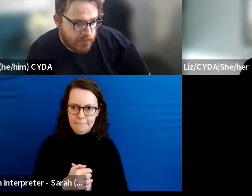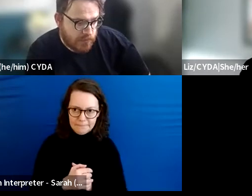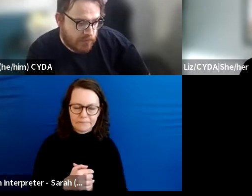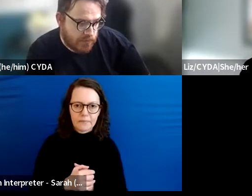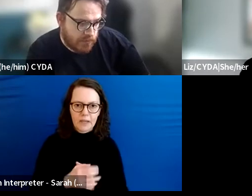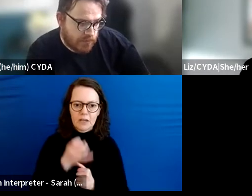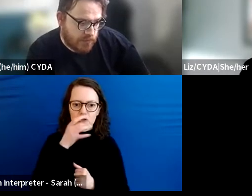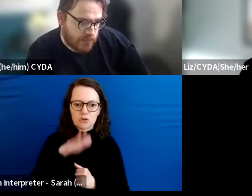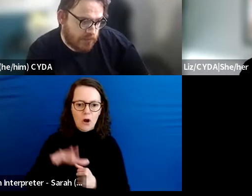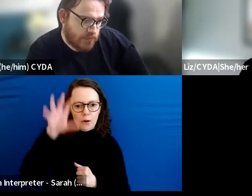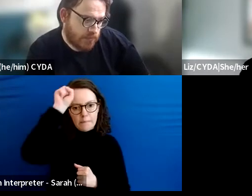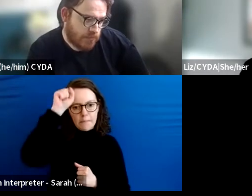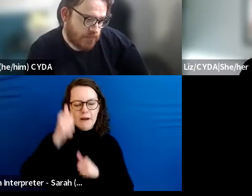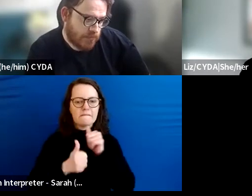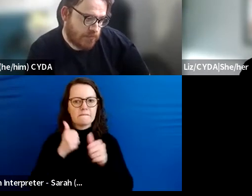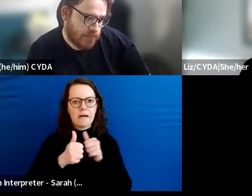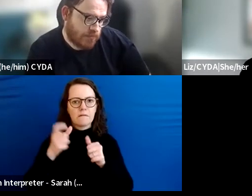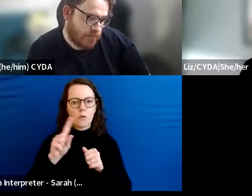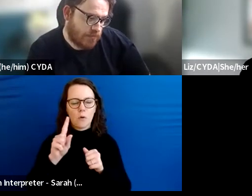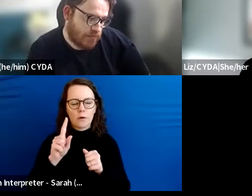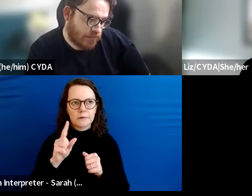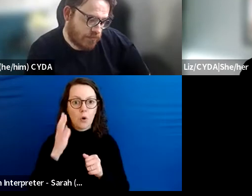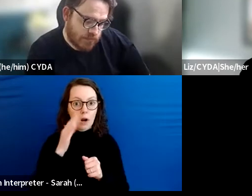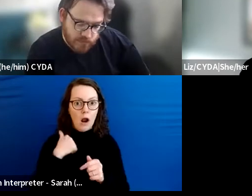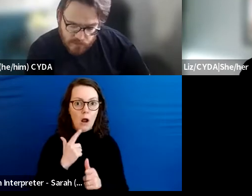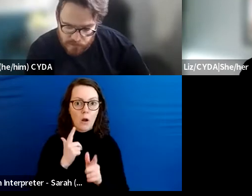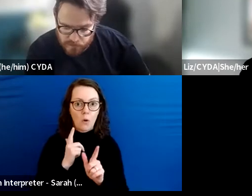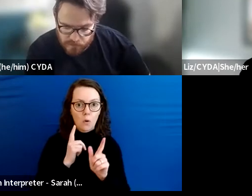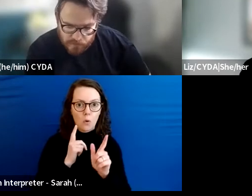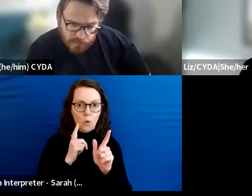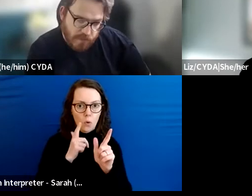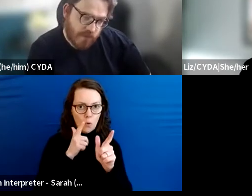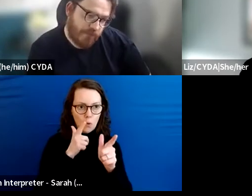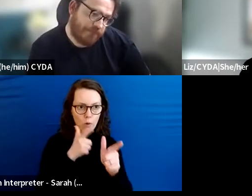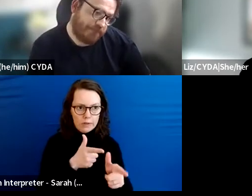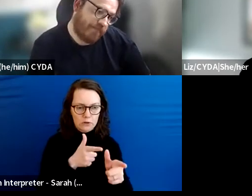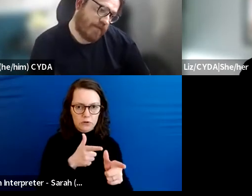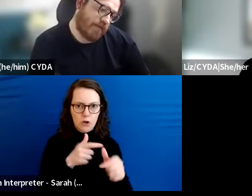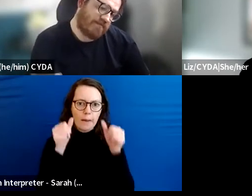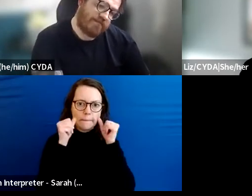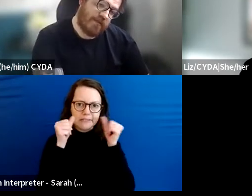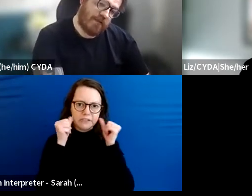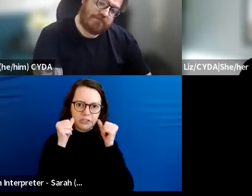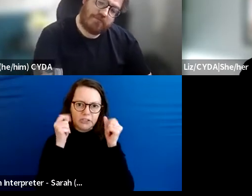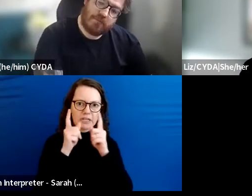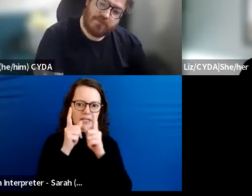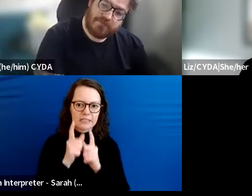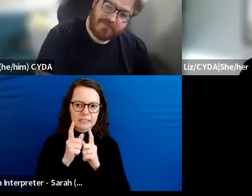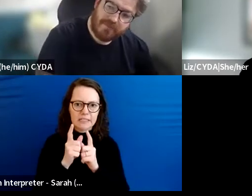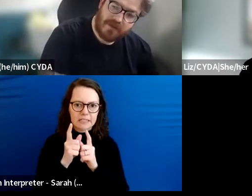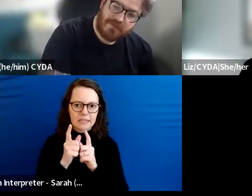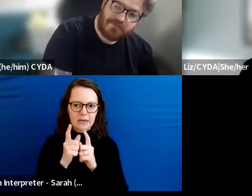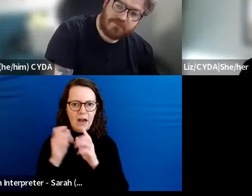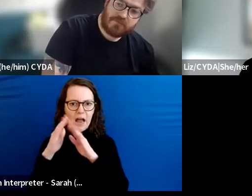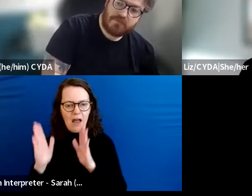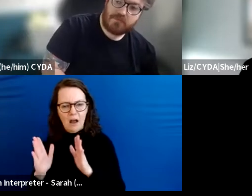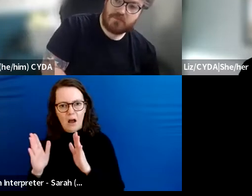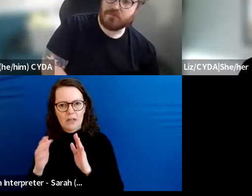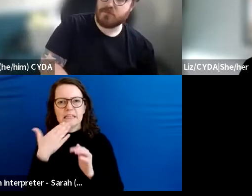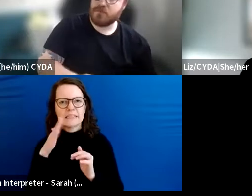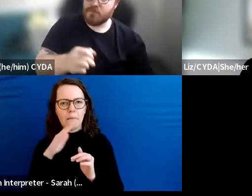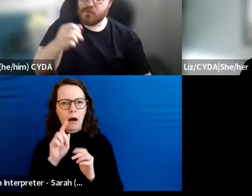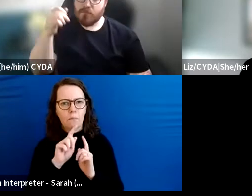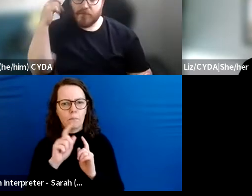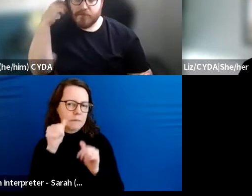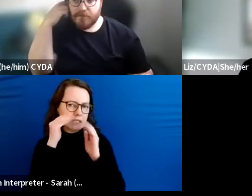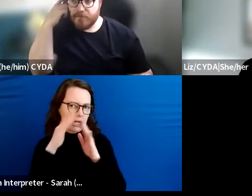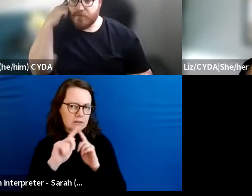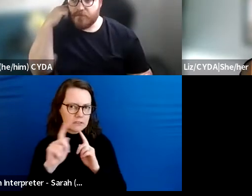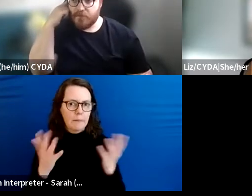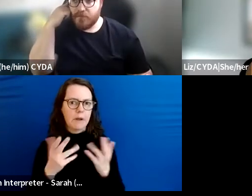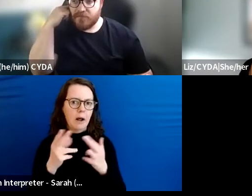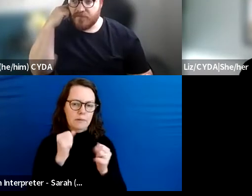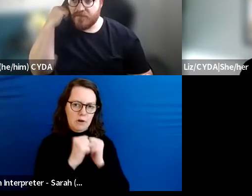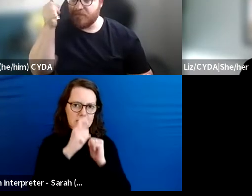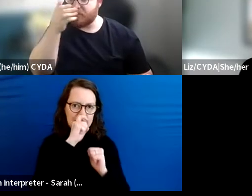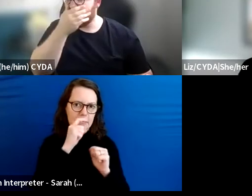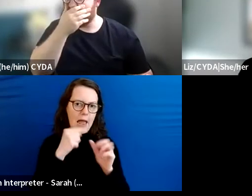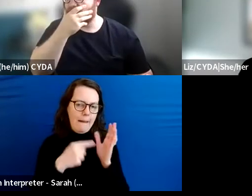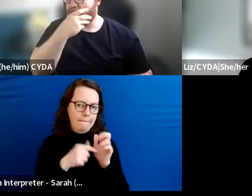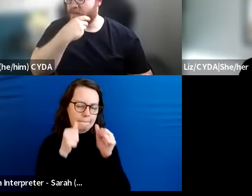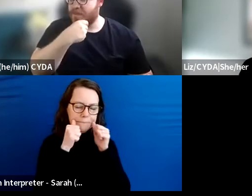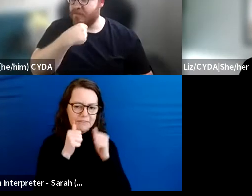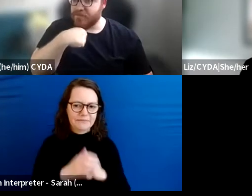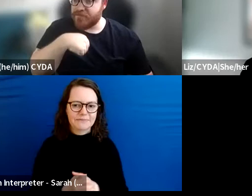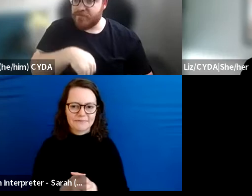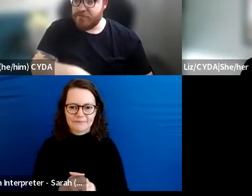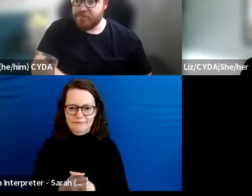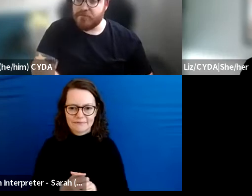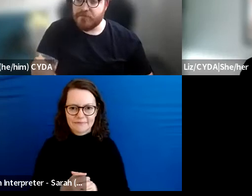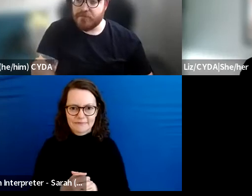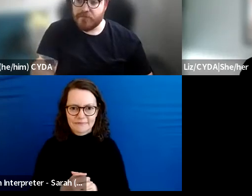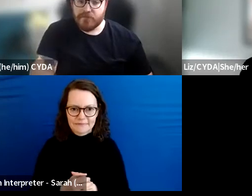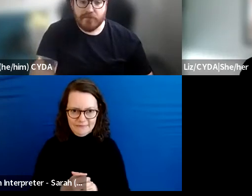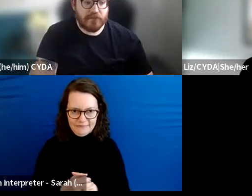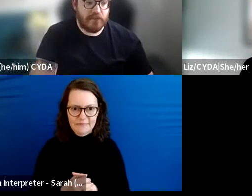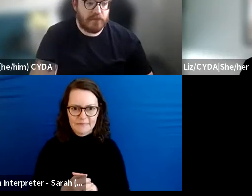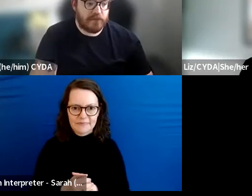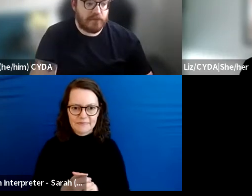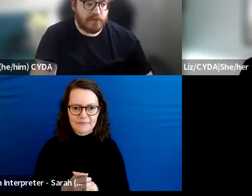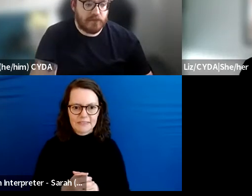My favorite childhood memory is going to the beach near the chef that I spend Korea, my summers and playing with my siblings at the beach.